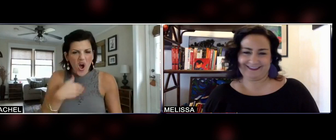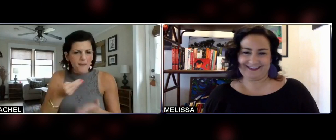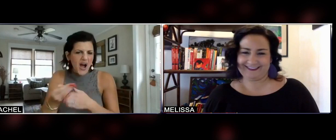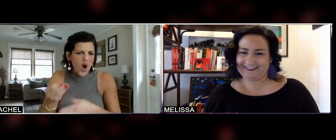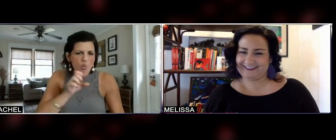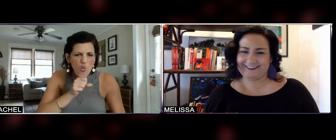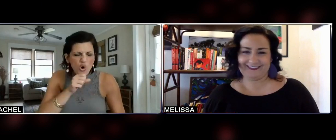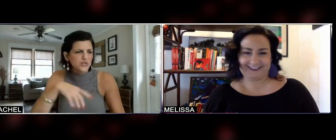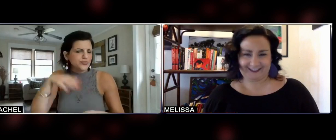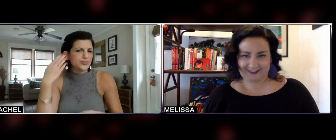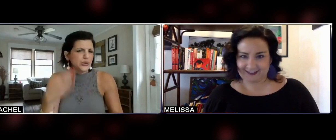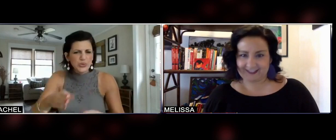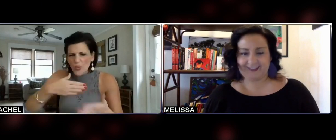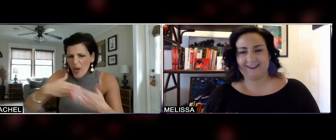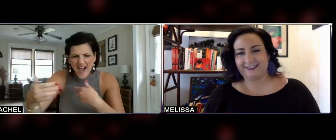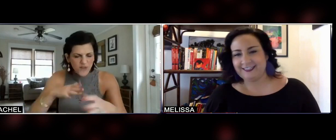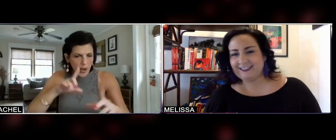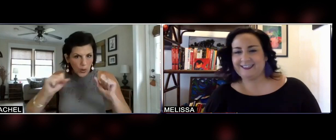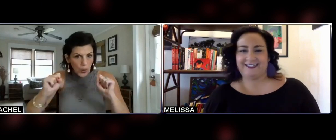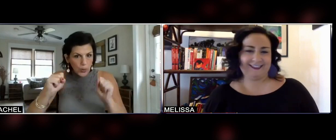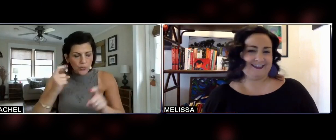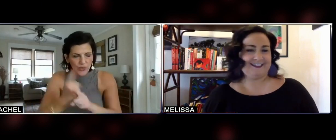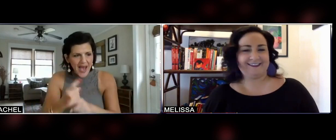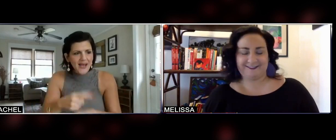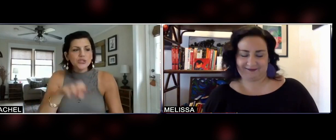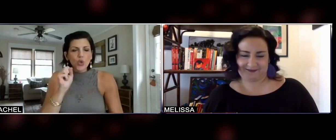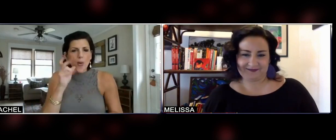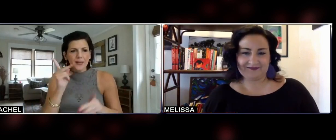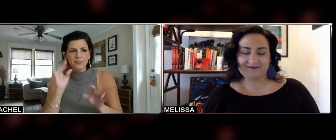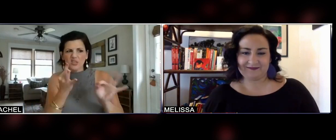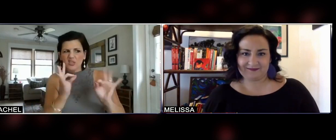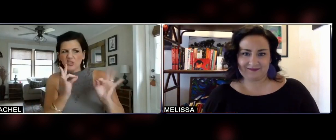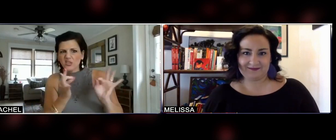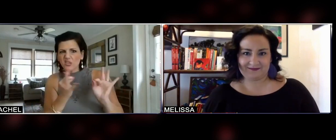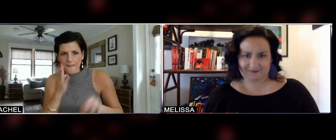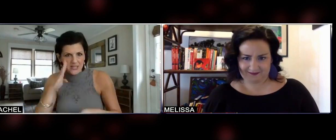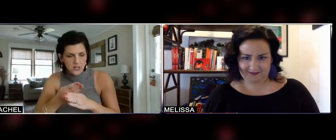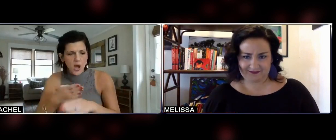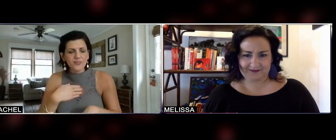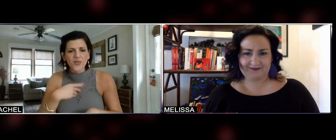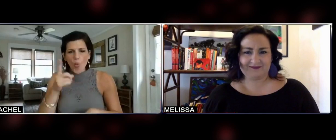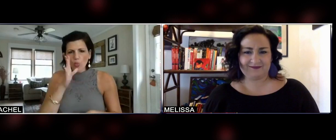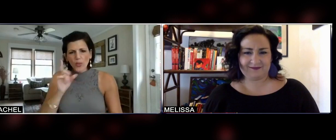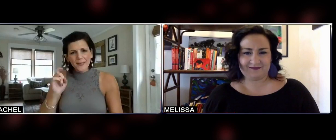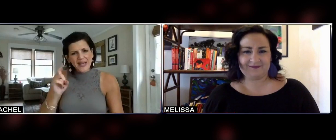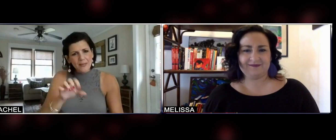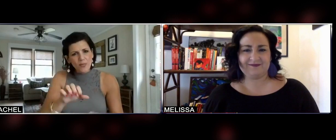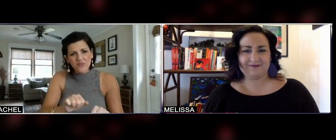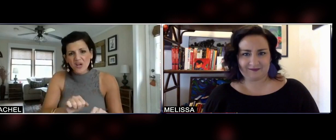they're bold colored, right? So people notice. This one woman came up to me and said,